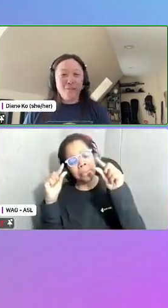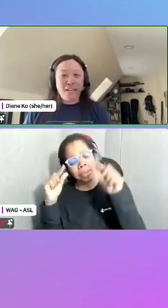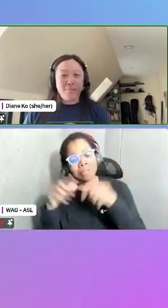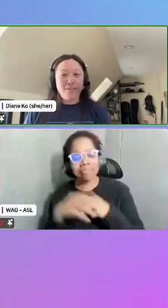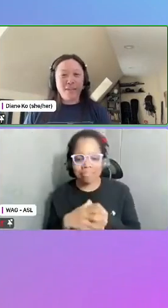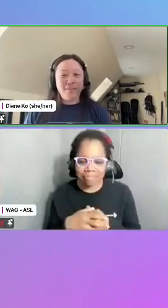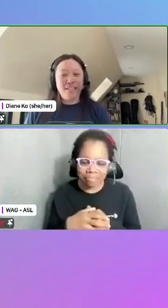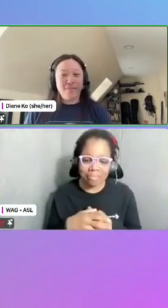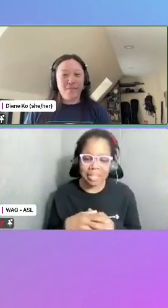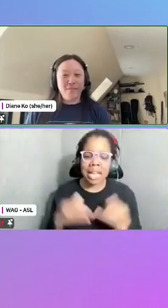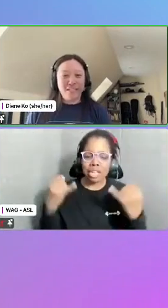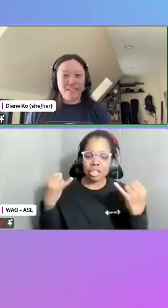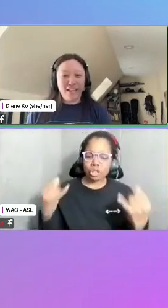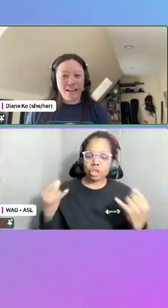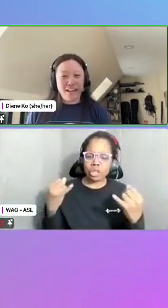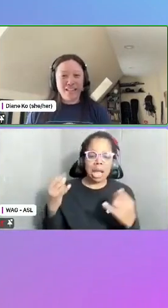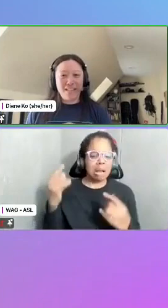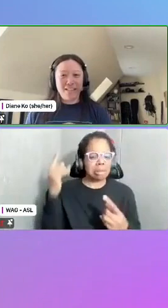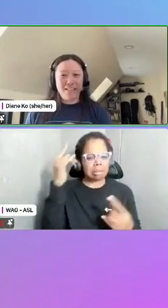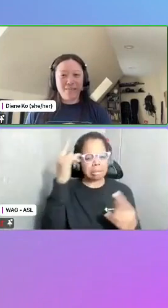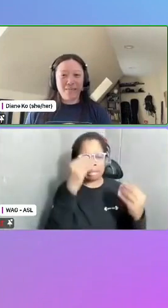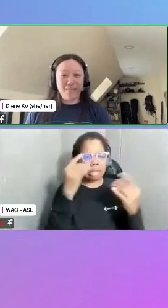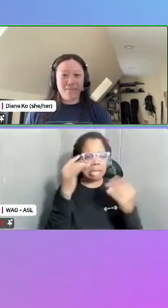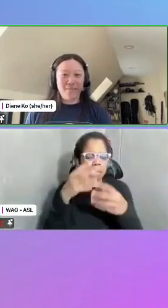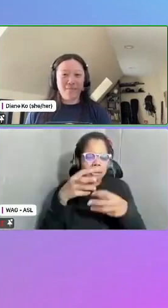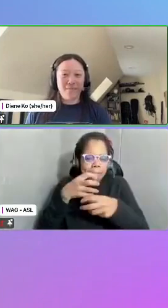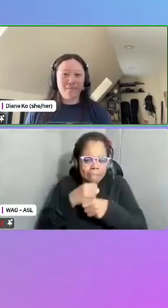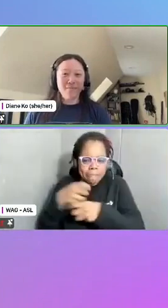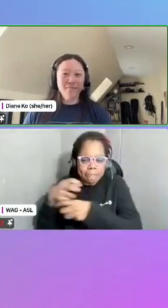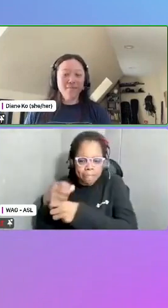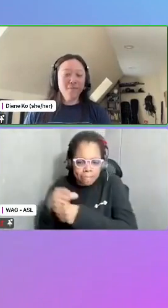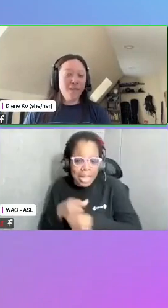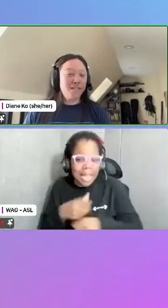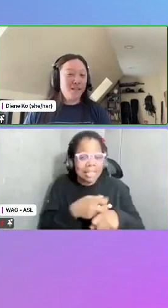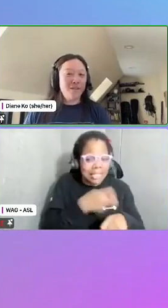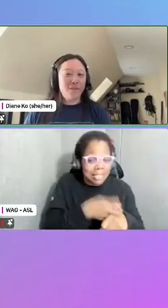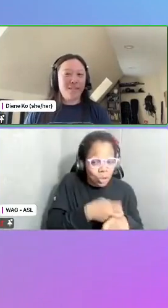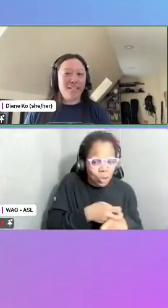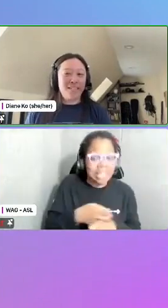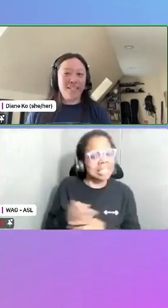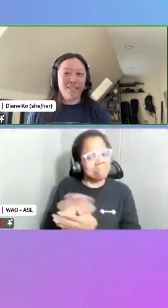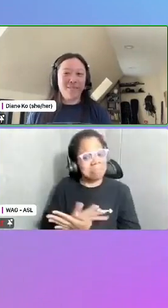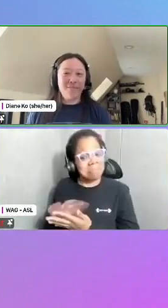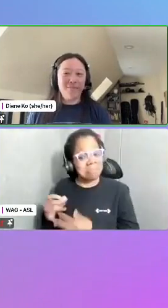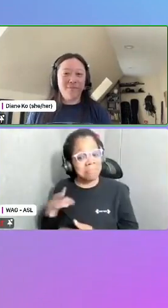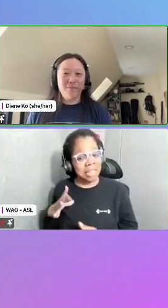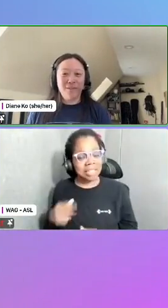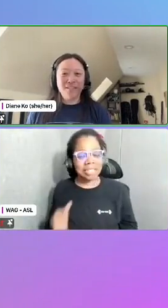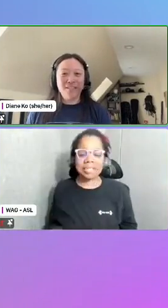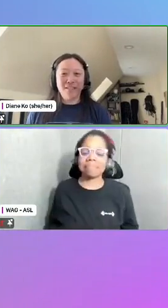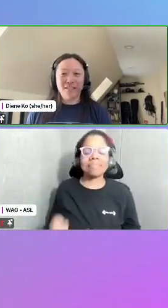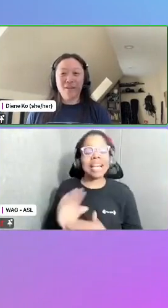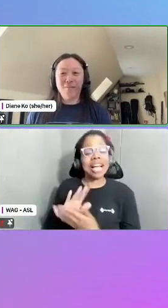presents consumers from setting shouldn't props that they be set from accessibility standpoint. For example, setting aria modal on